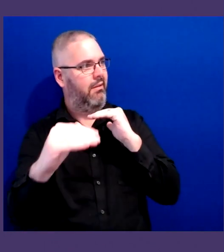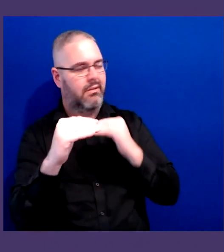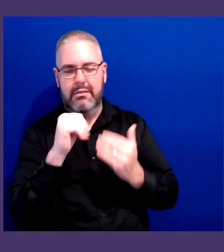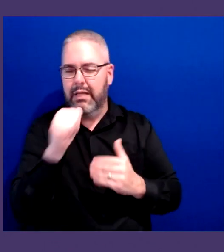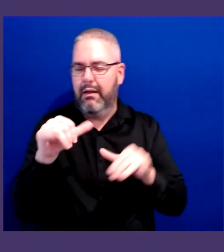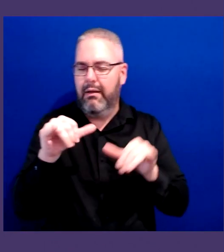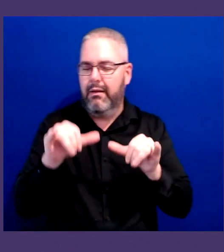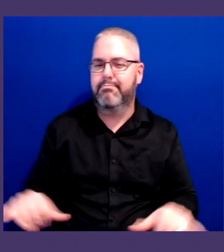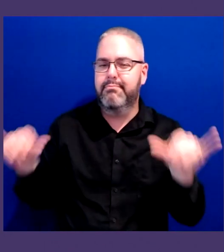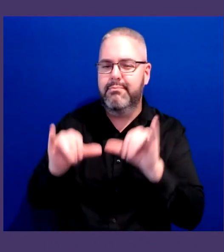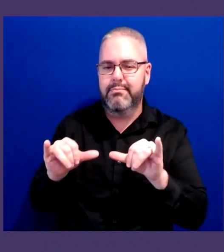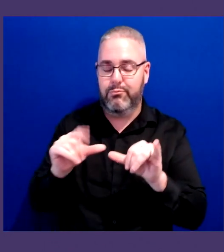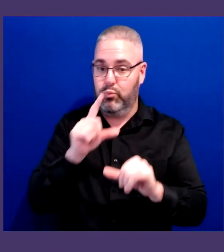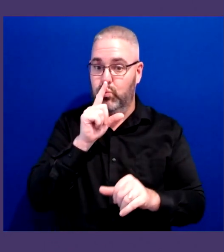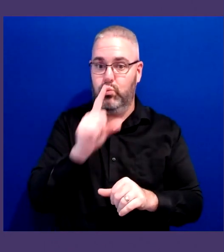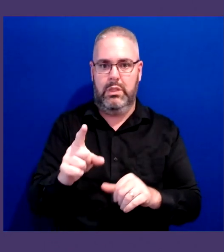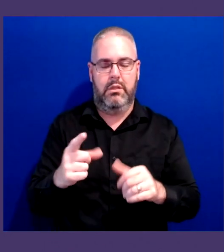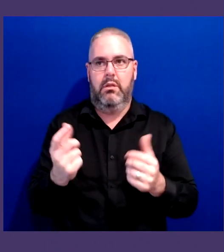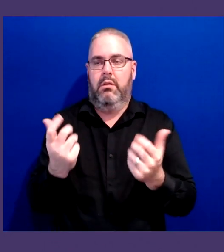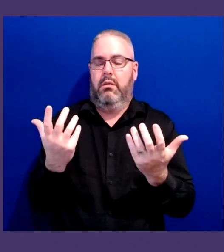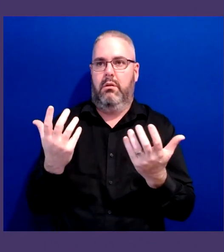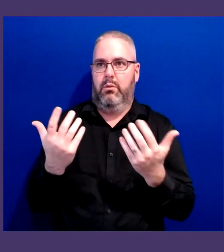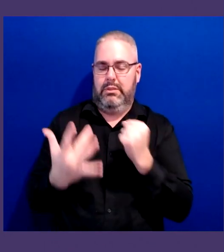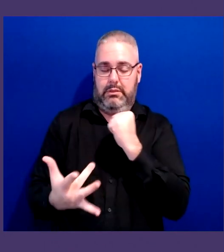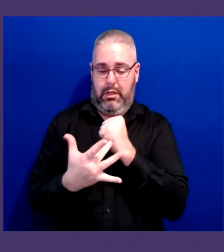technology broadly has this opportunity